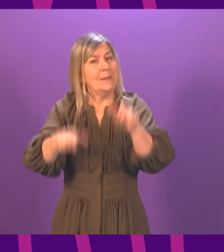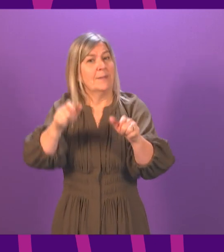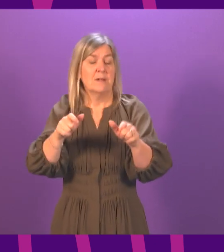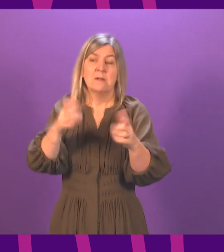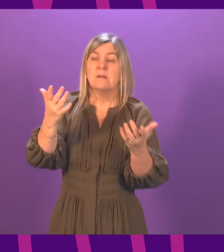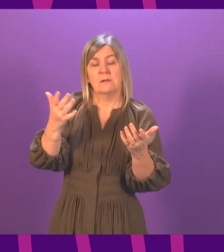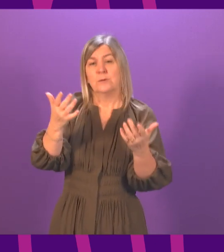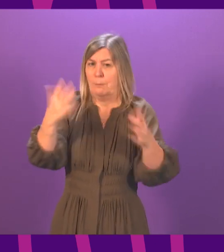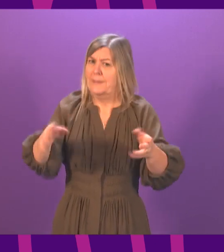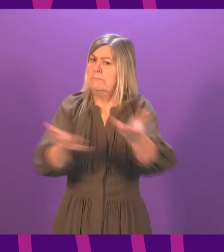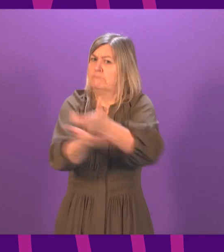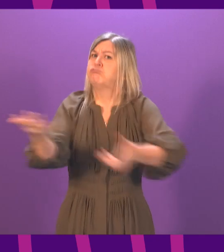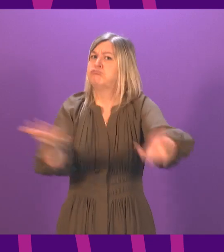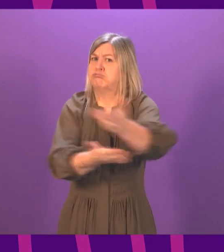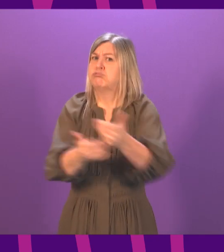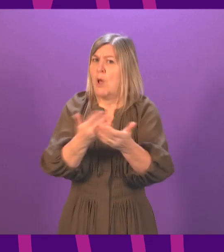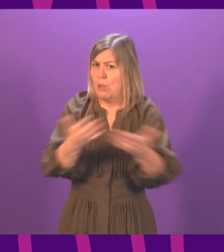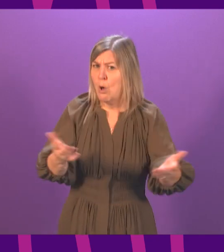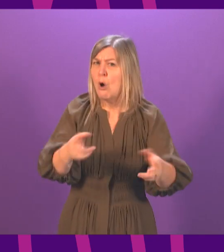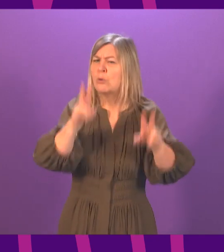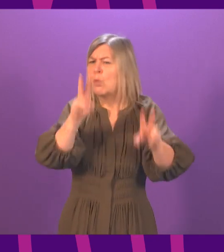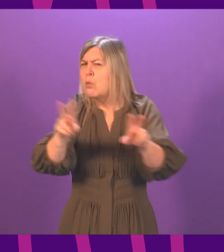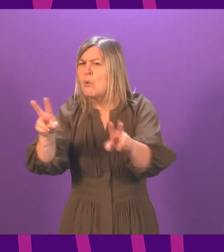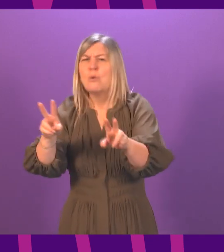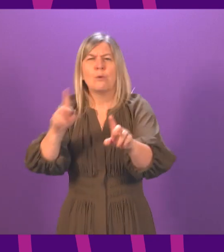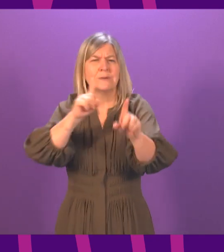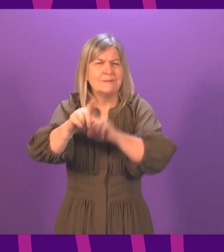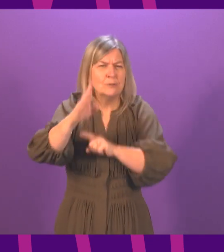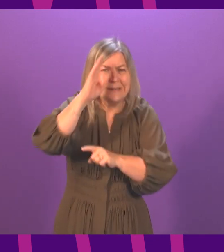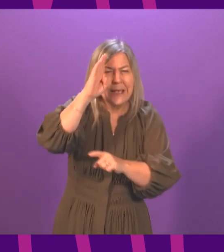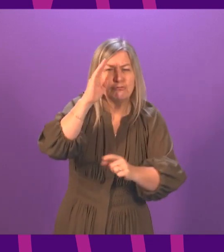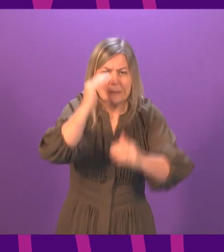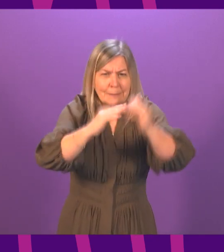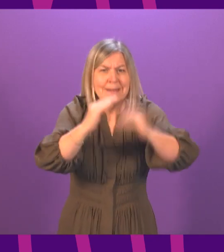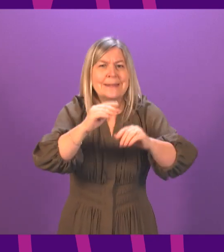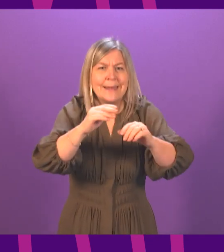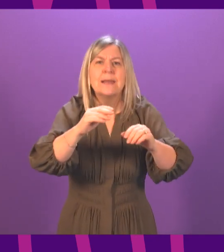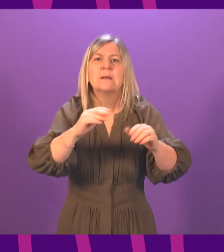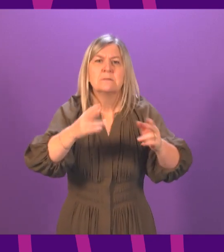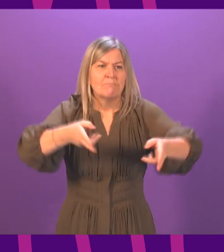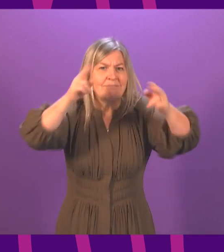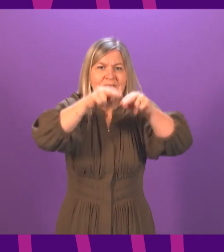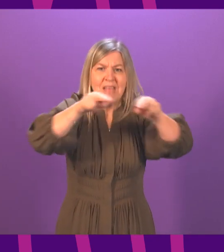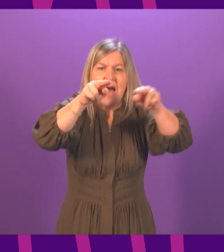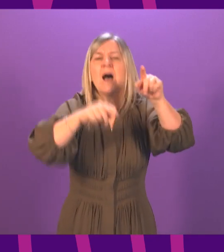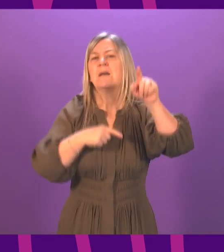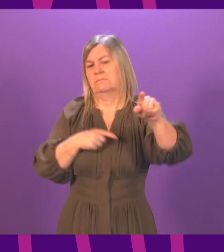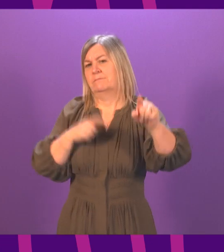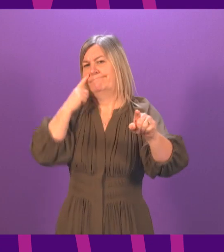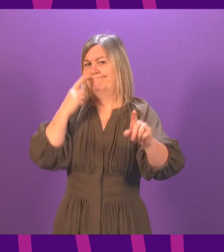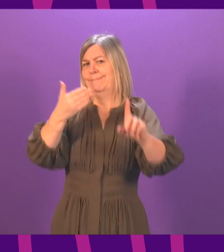buildings that are most at risk. That will help to clarify which buildings are affected and then allow us to take action and target support accordingly,